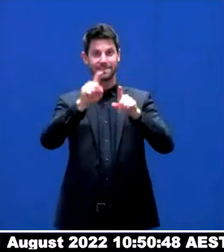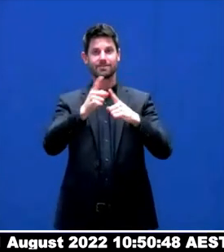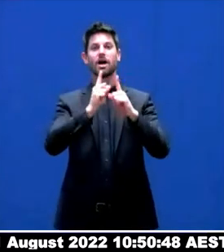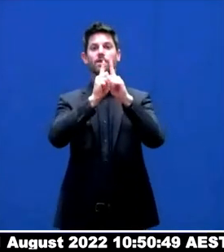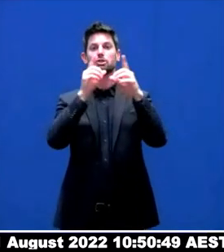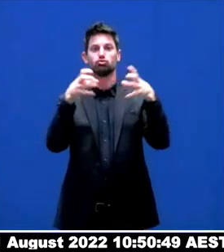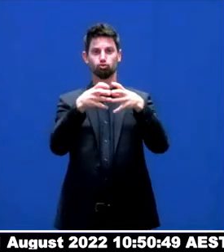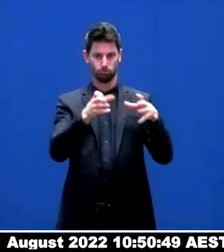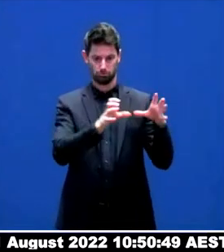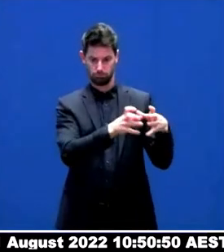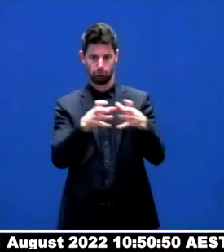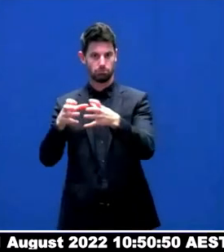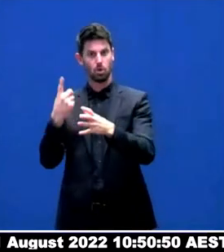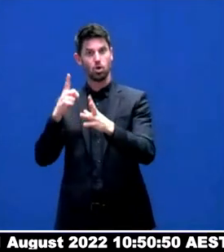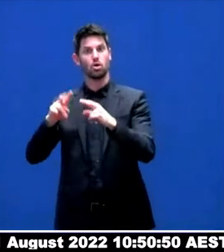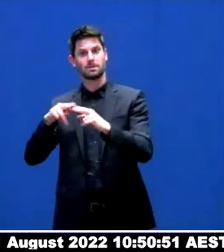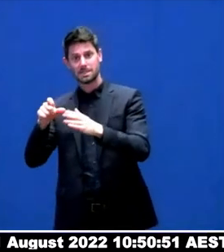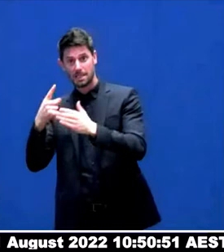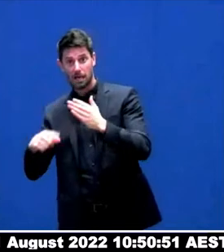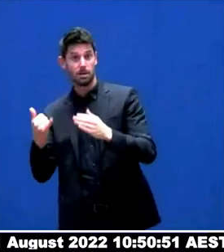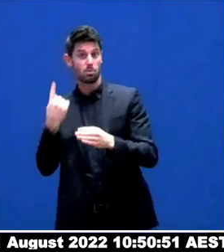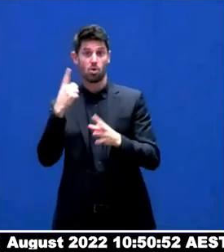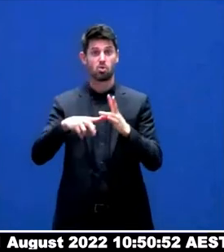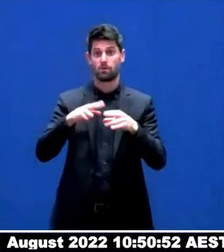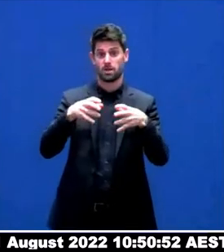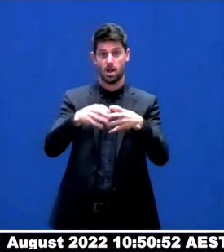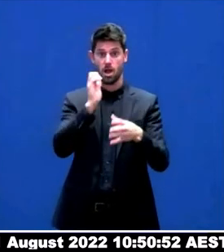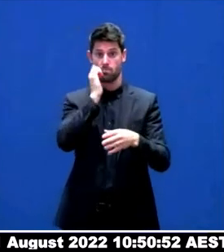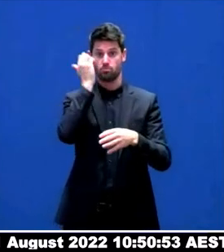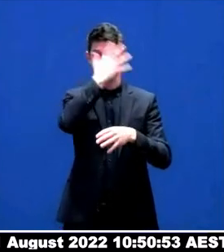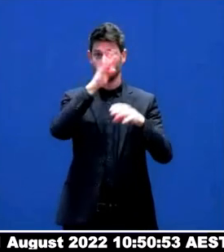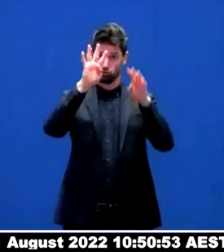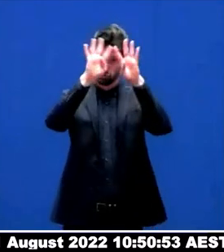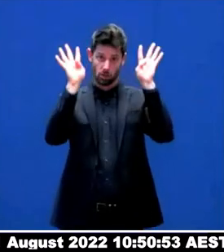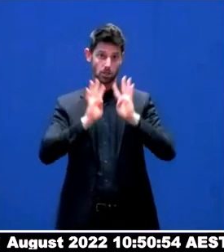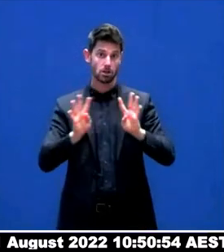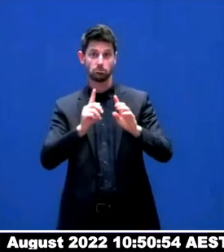part of that broader Government structure, the particular issues around First Nations